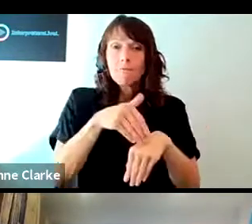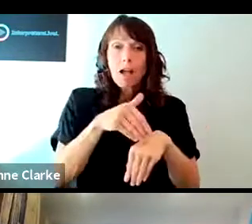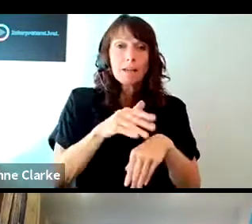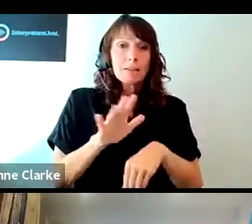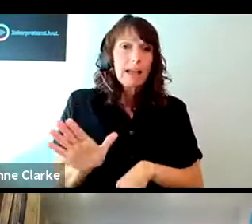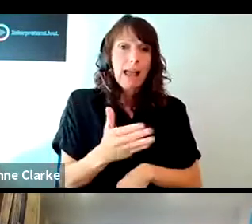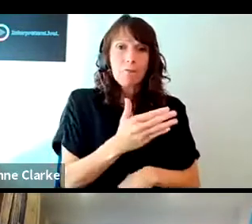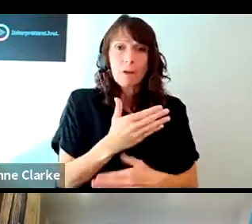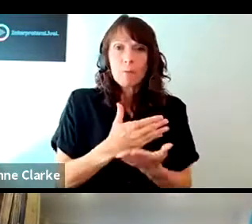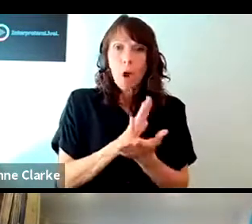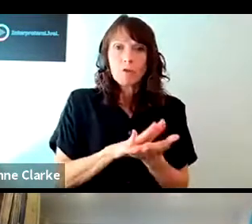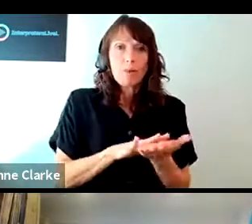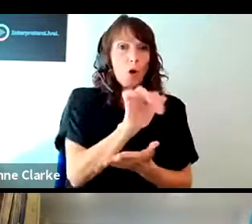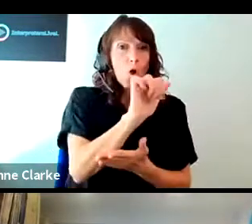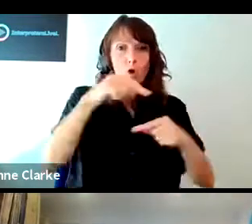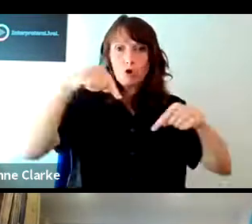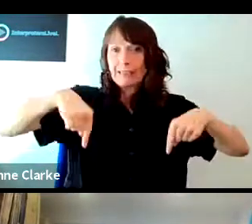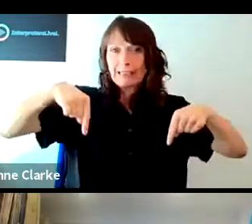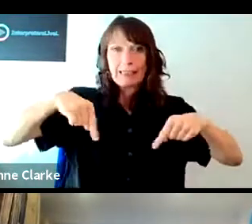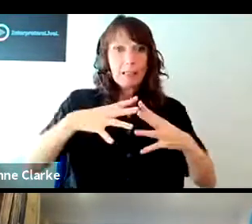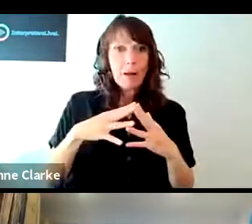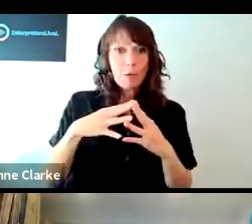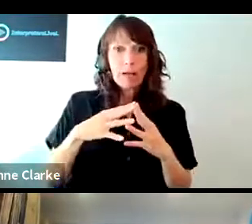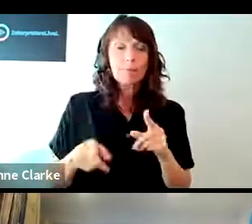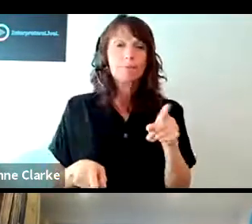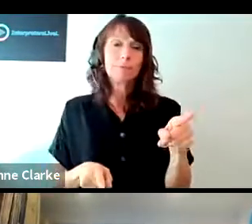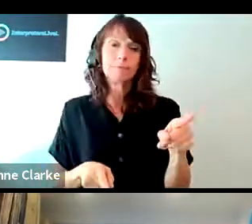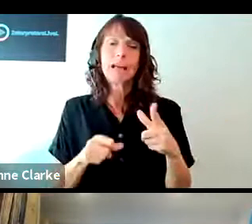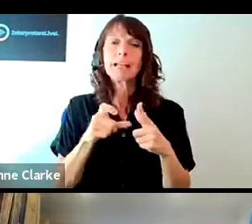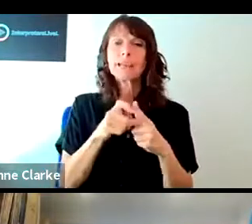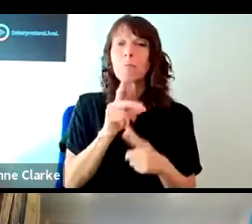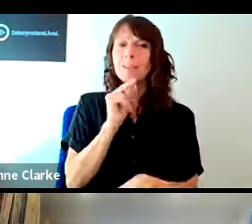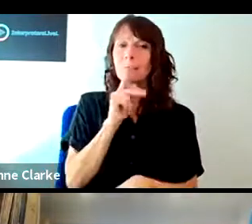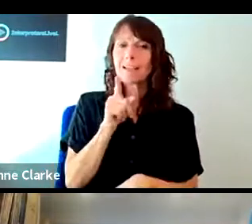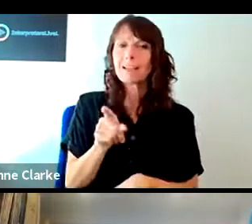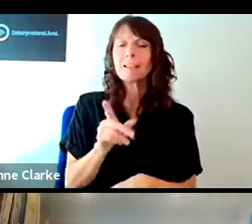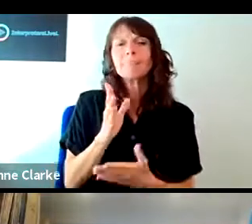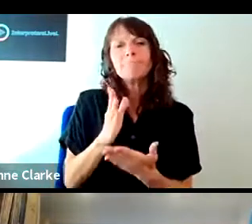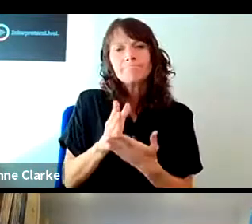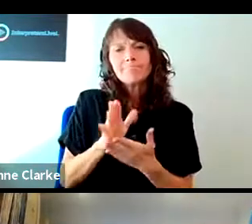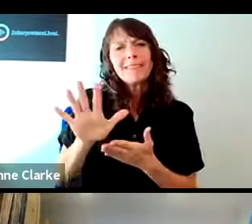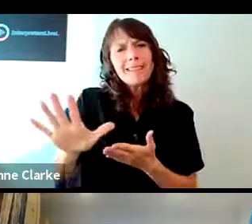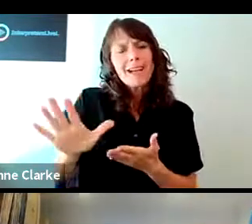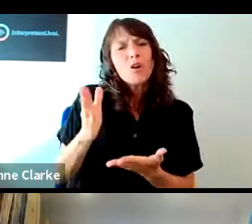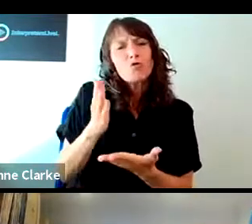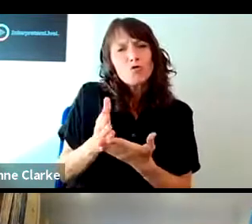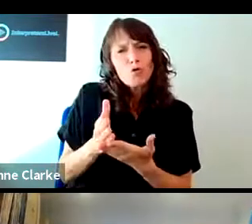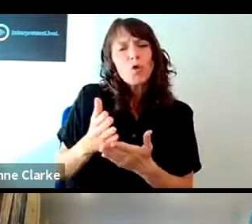culture here. I just want to say that was true, Steve, but it is not completely true